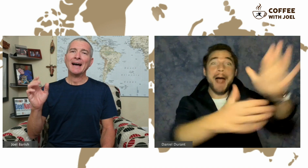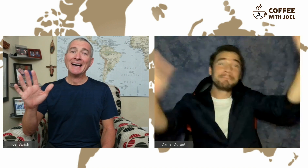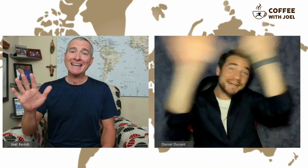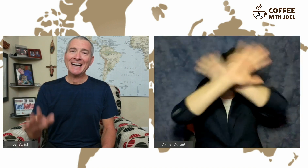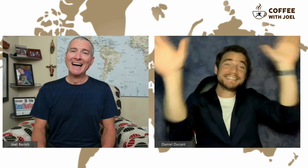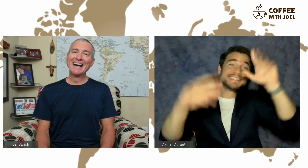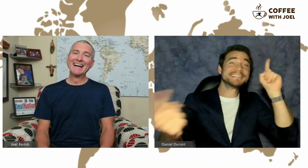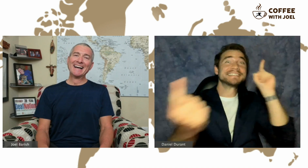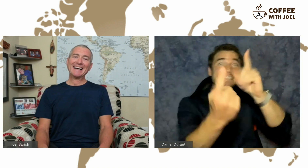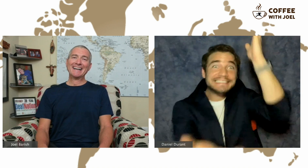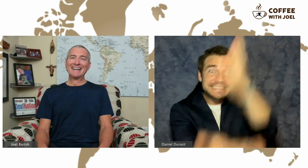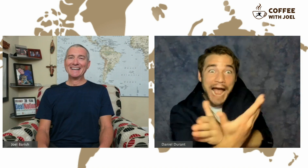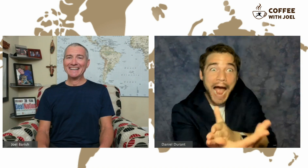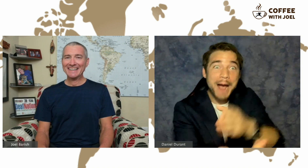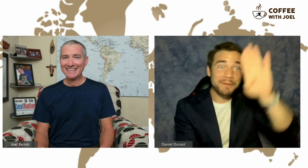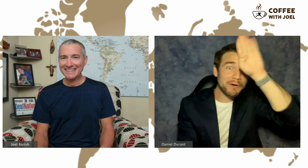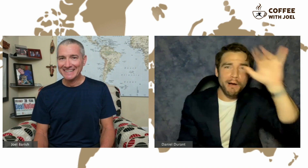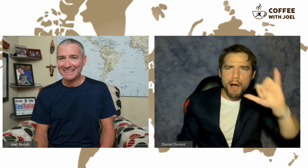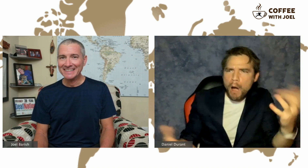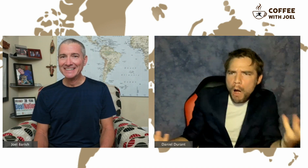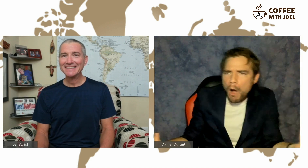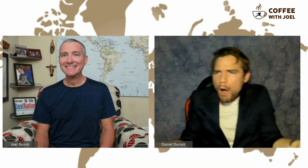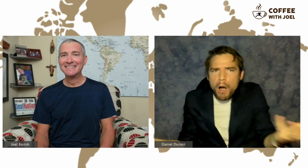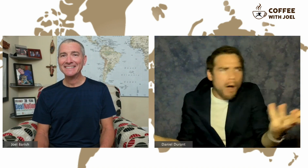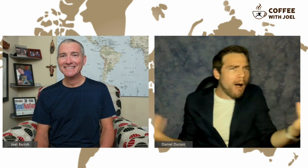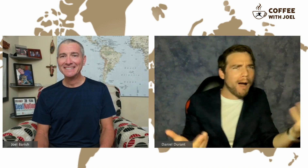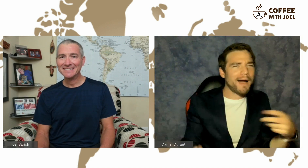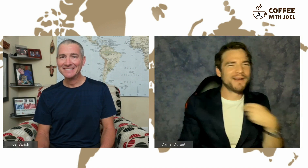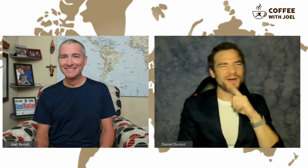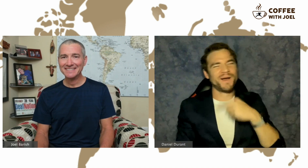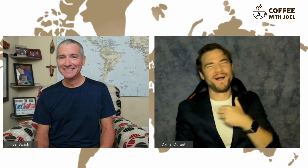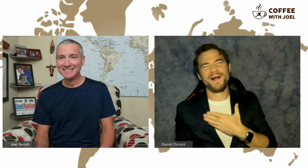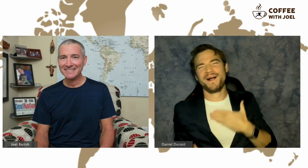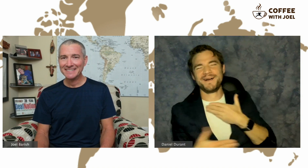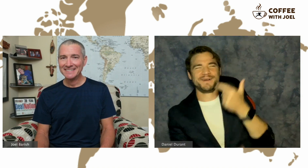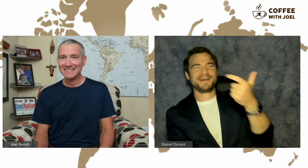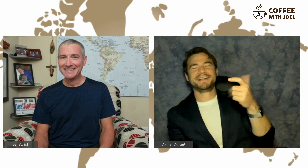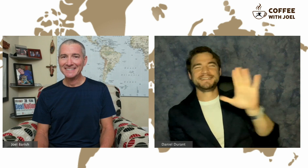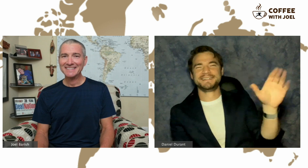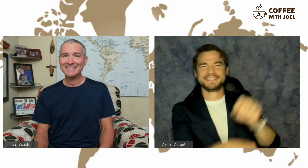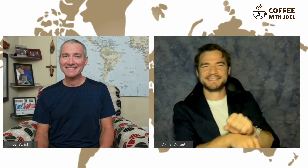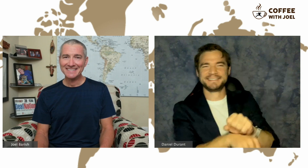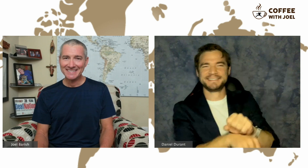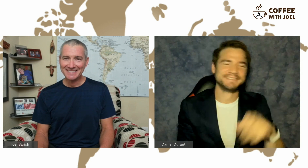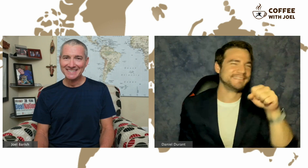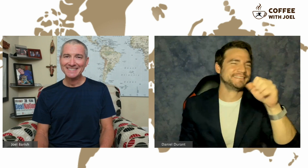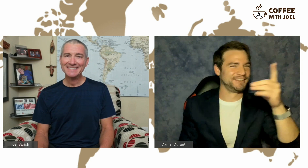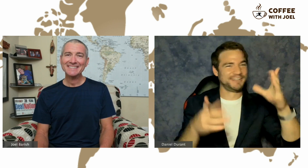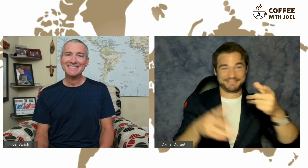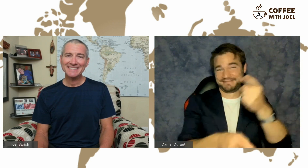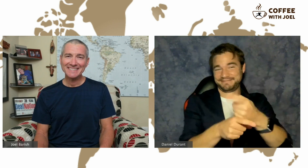to stop doing that and he was like, what? I love watching his work.